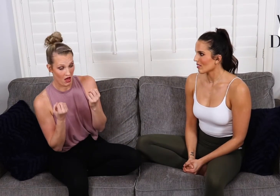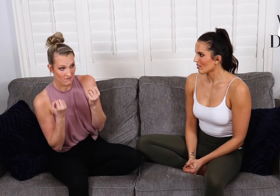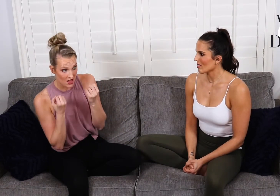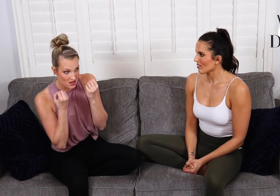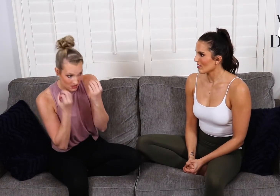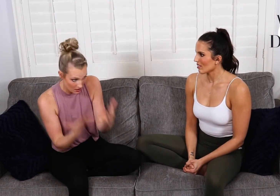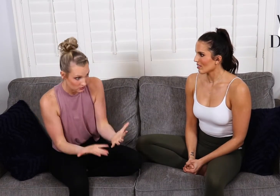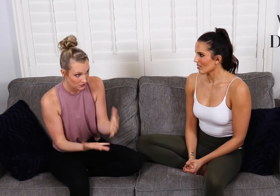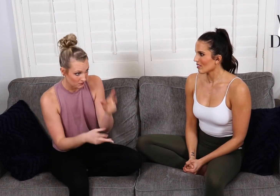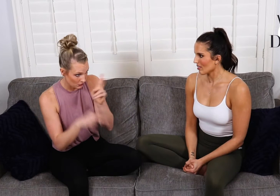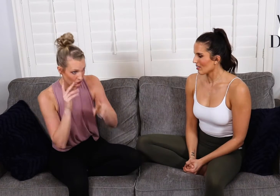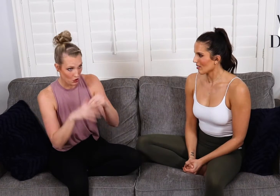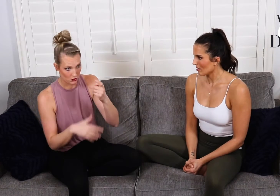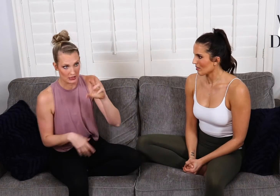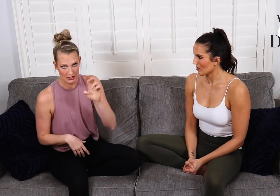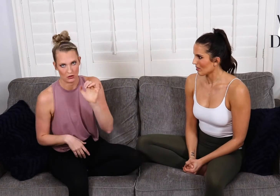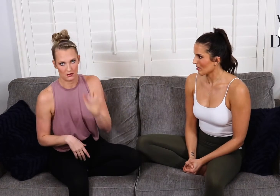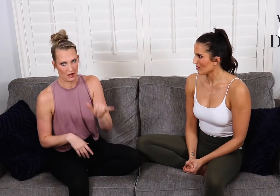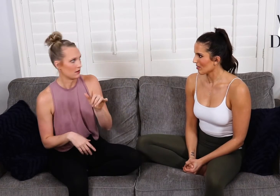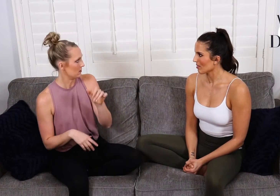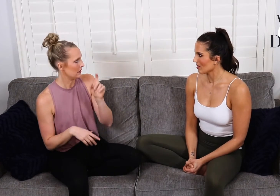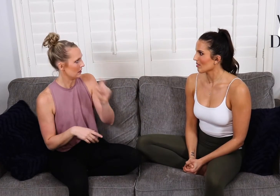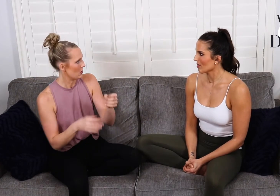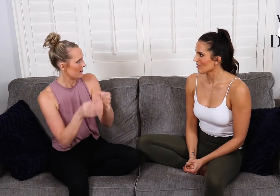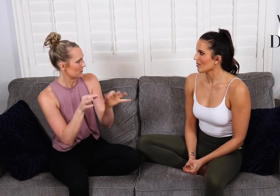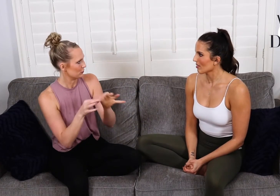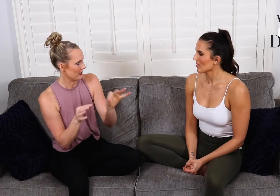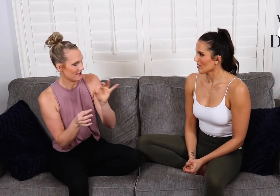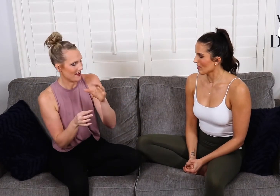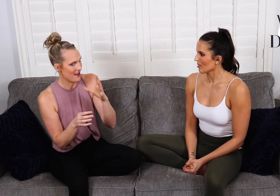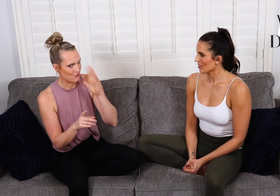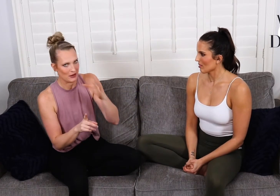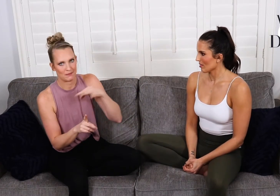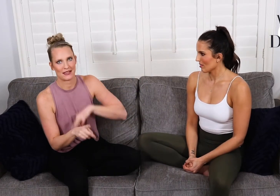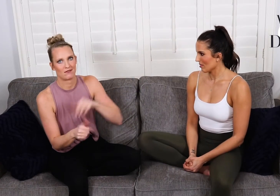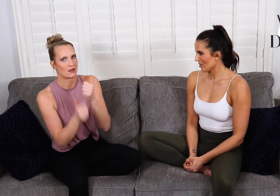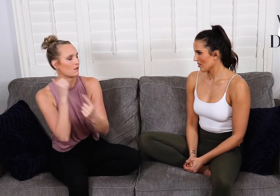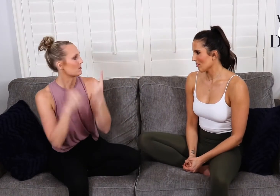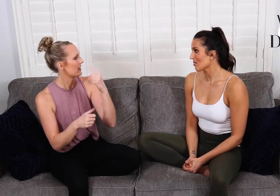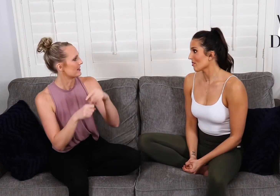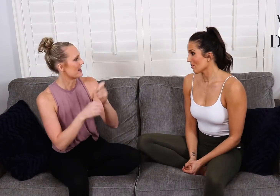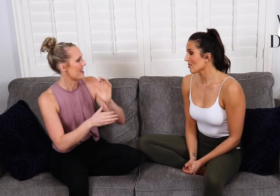a lot of people out there that need captioning and this would actually benefit everybody